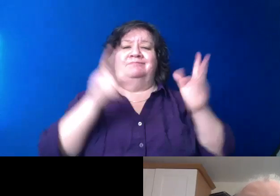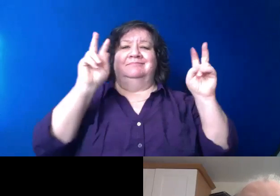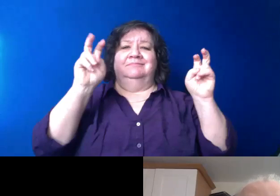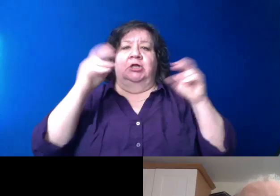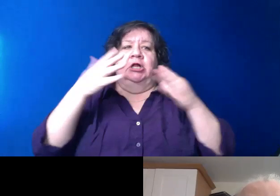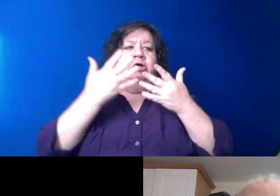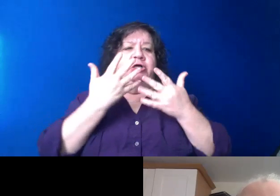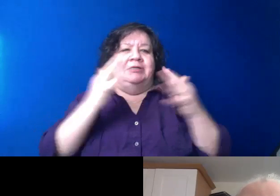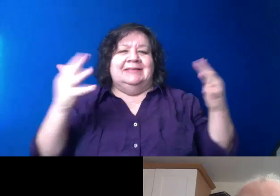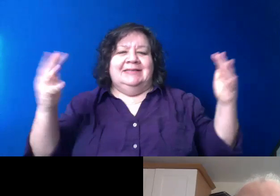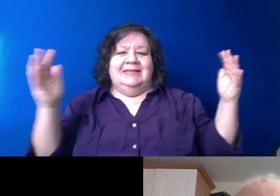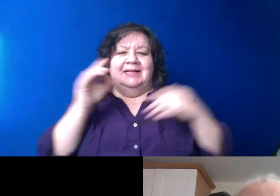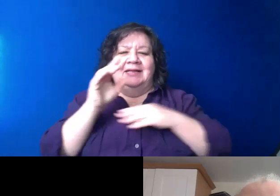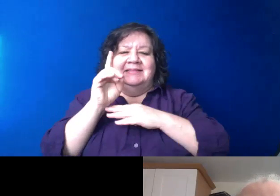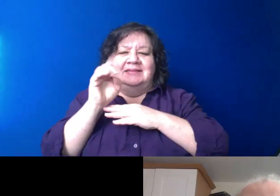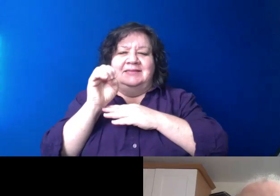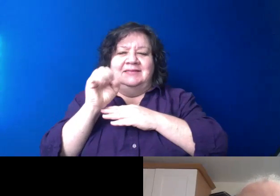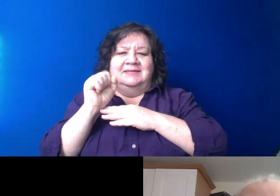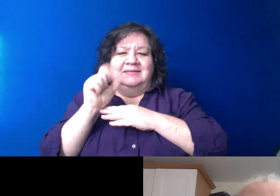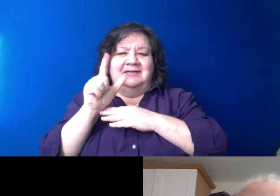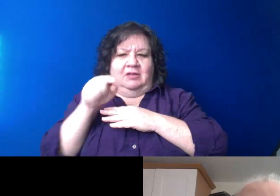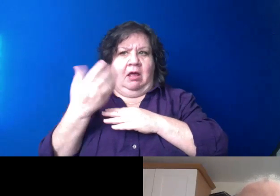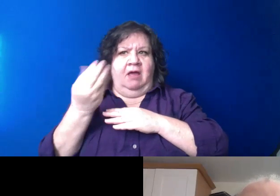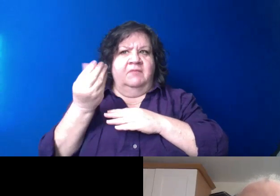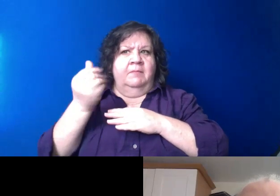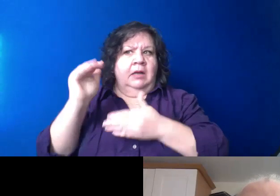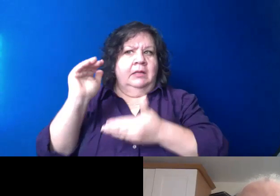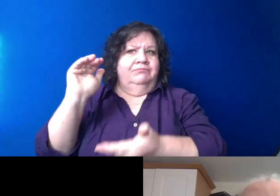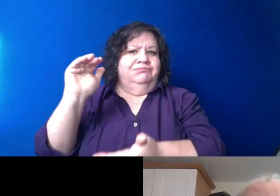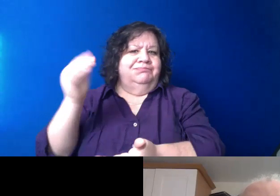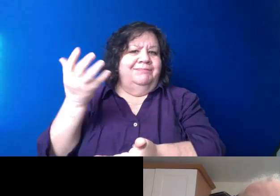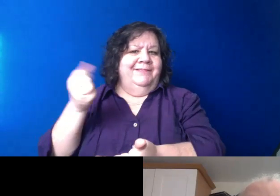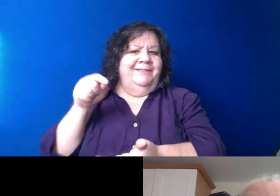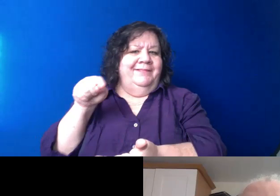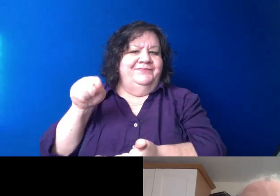key place where you could do advocacy around inclusion and to make sure that the funds that